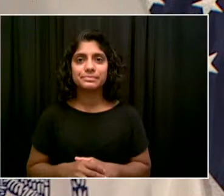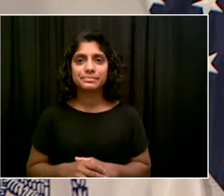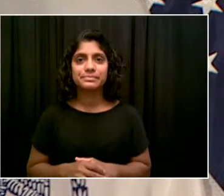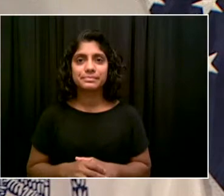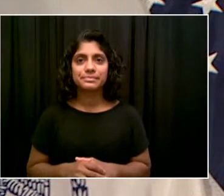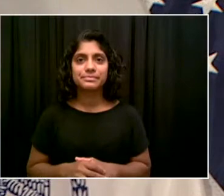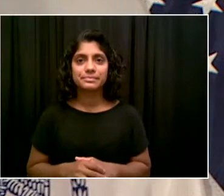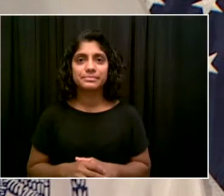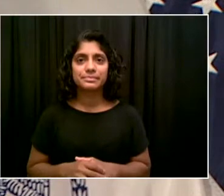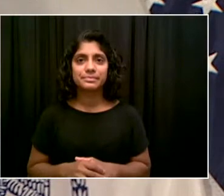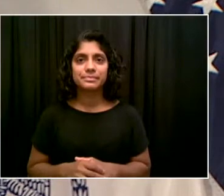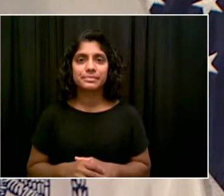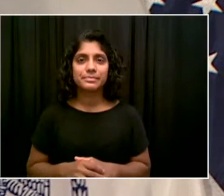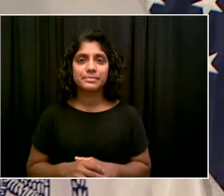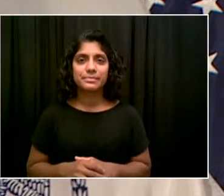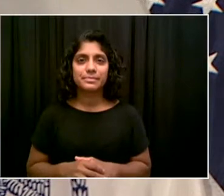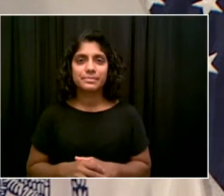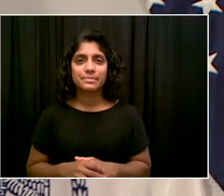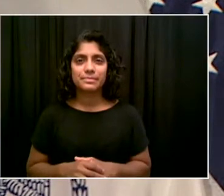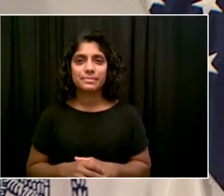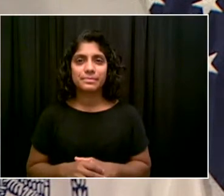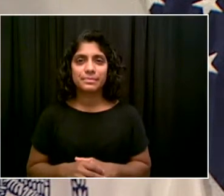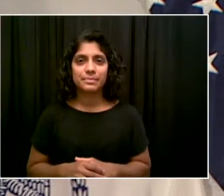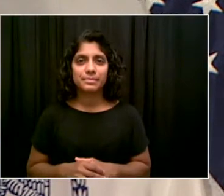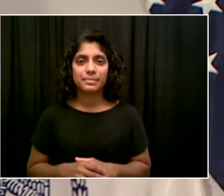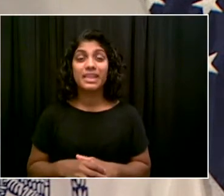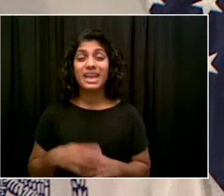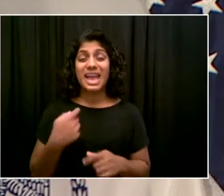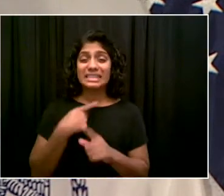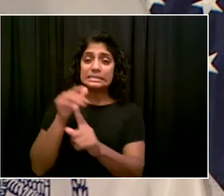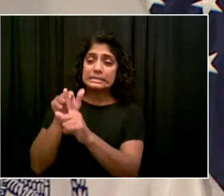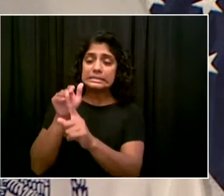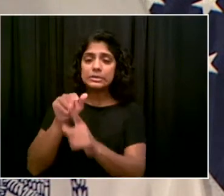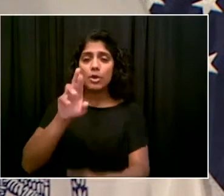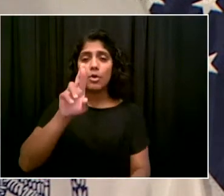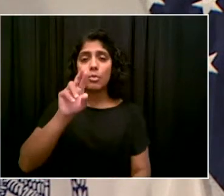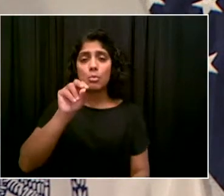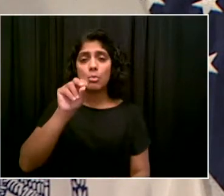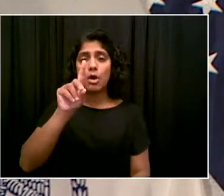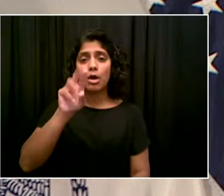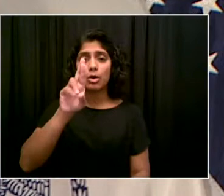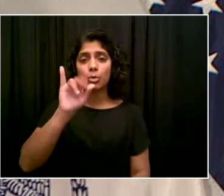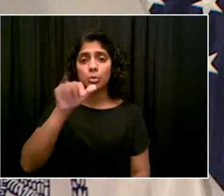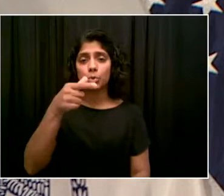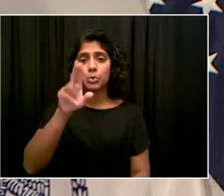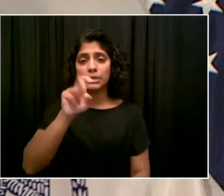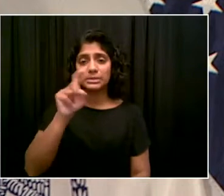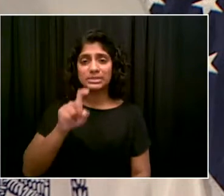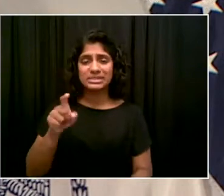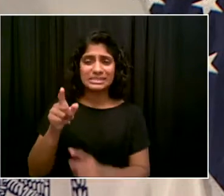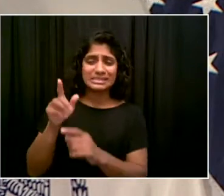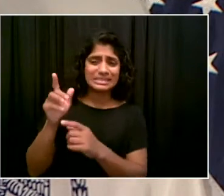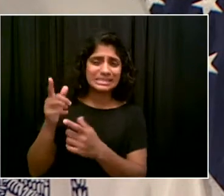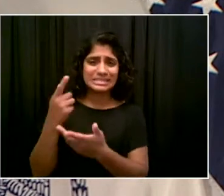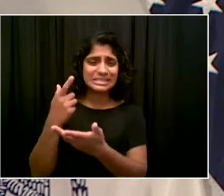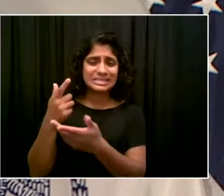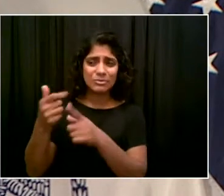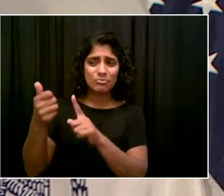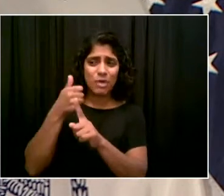ARE OUT THERE WAS SUCH A STRONG VOICE. THANK YOU VERY MUCH. I SAID MANY